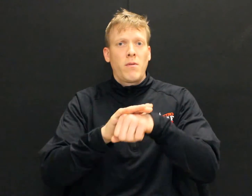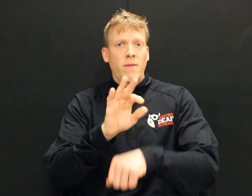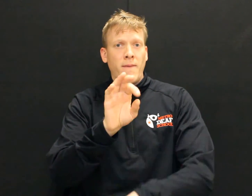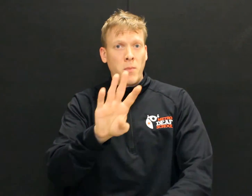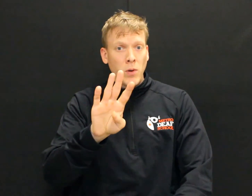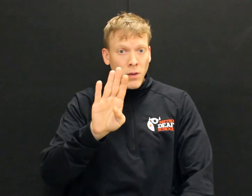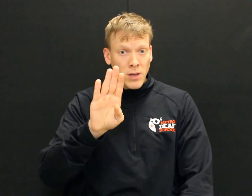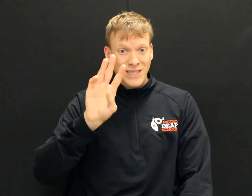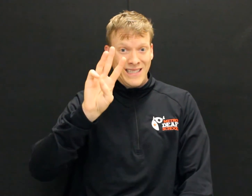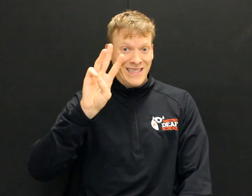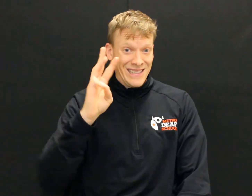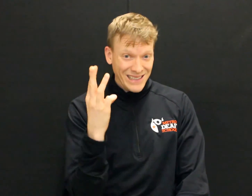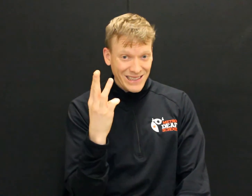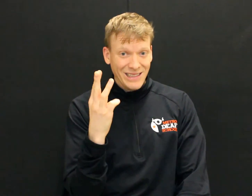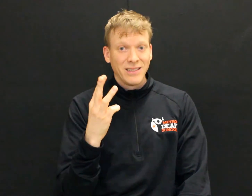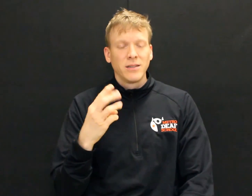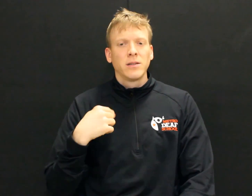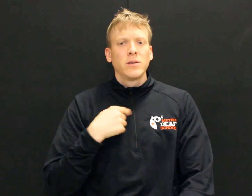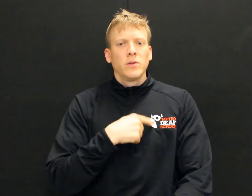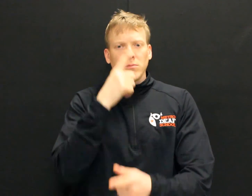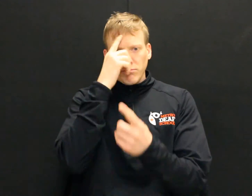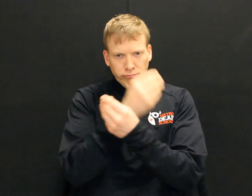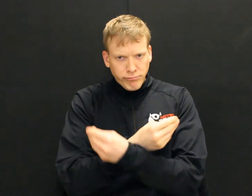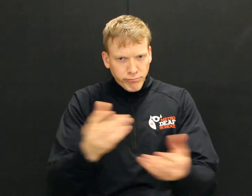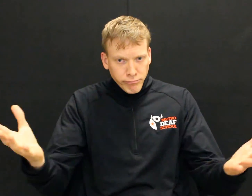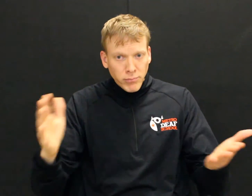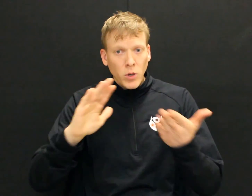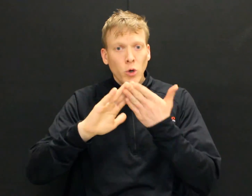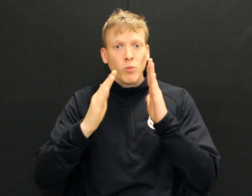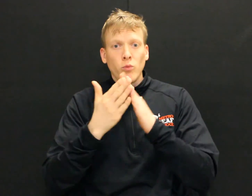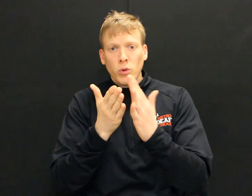On February 6th, we informed the community